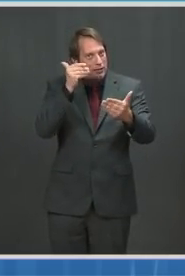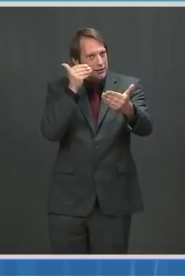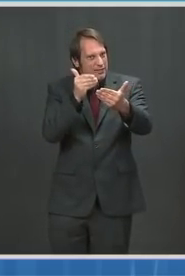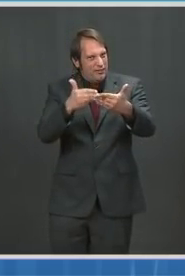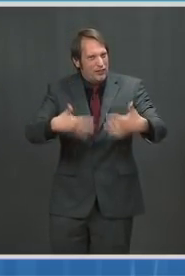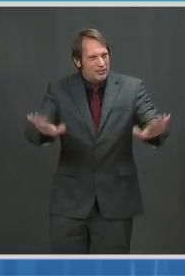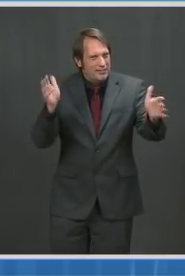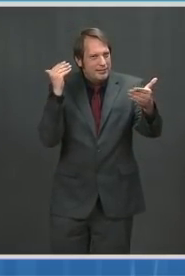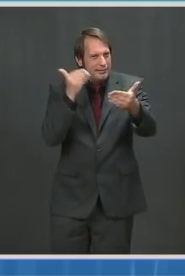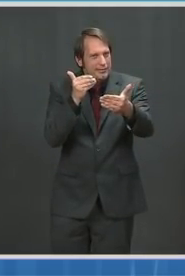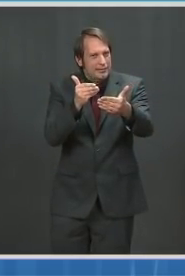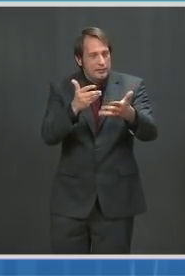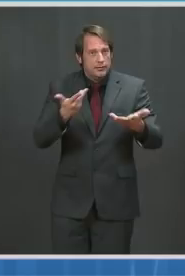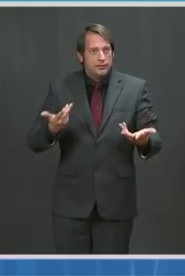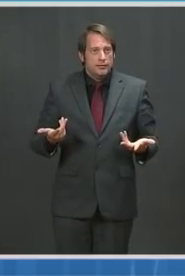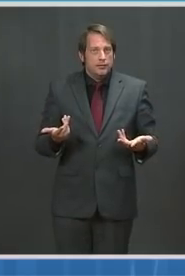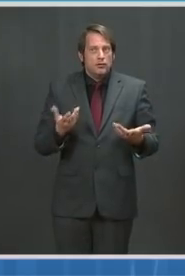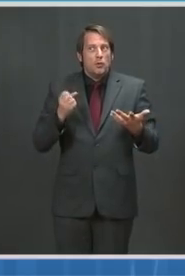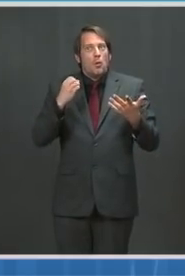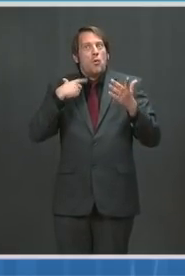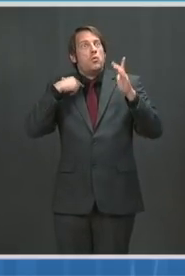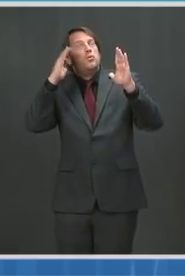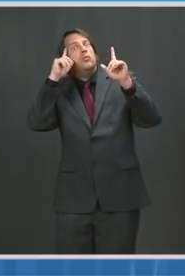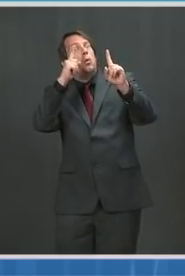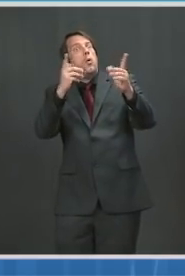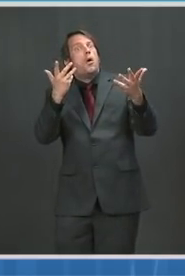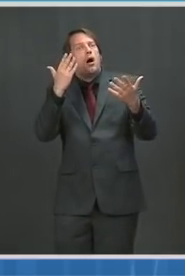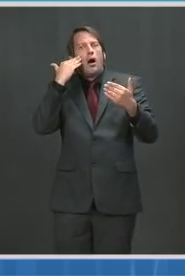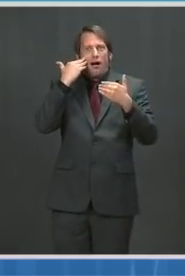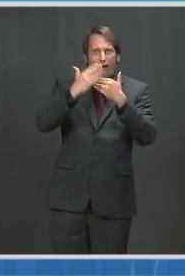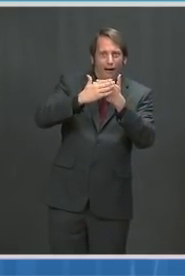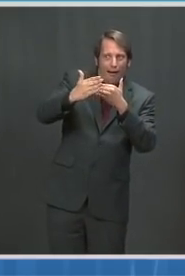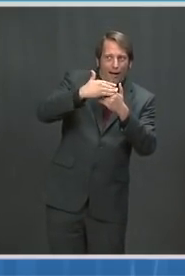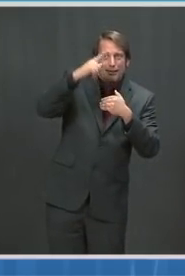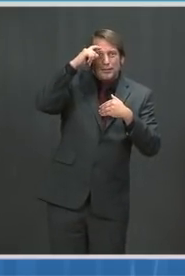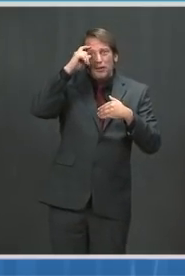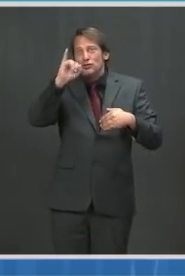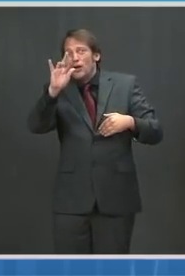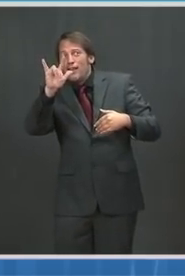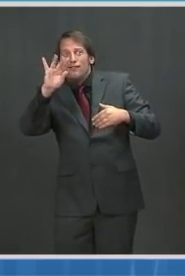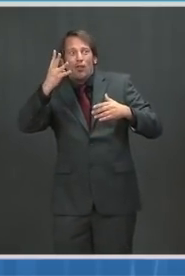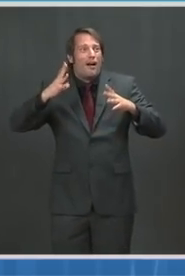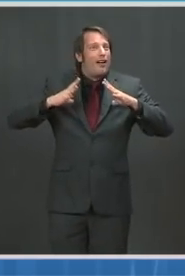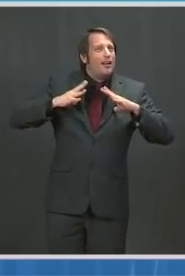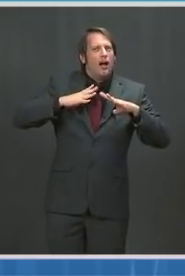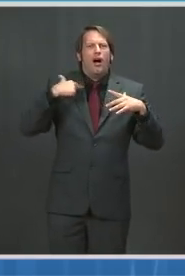But that's nearly three months away. And as the President said, "The real question is: